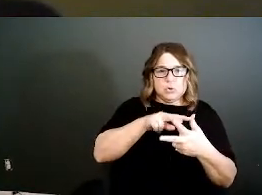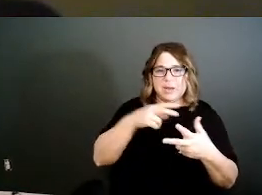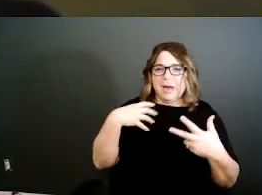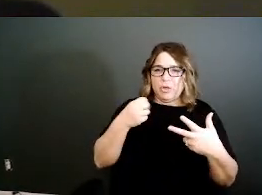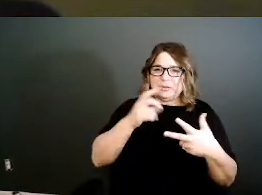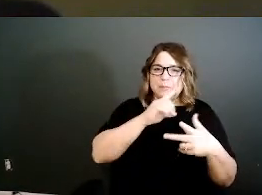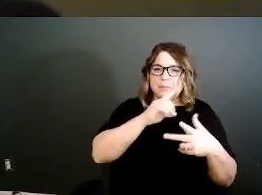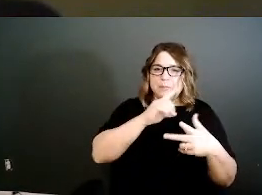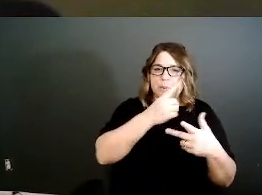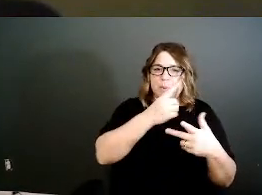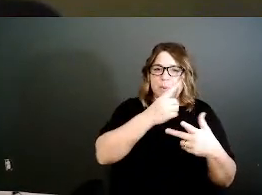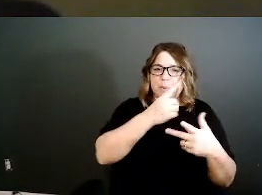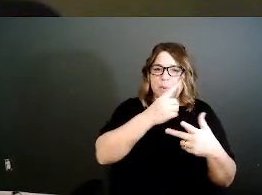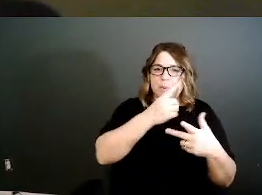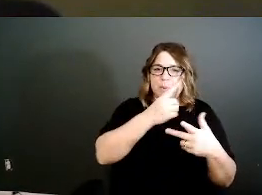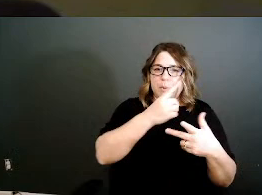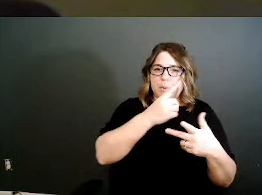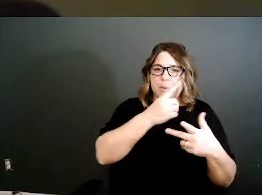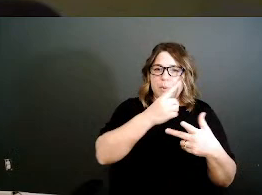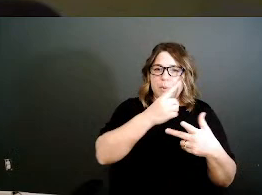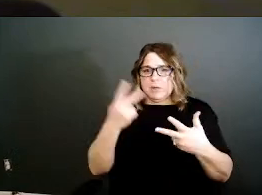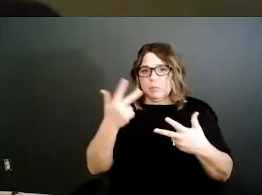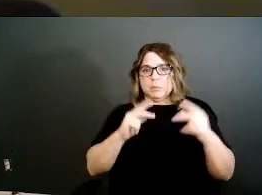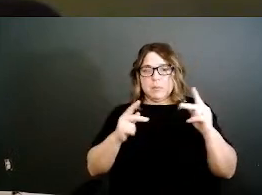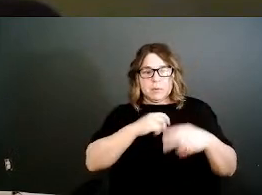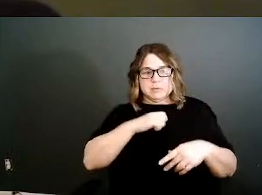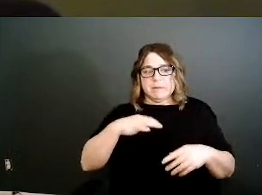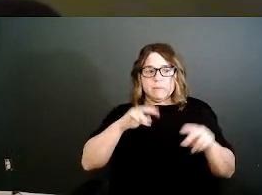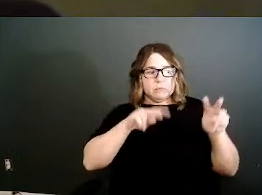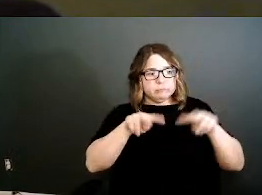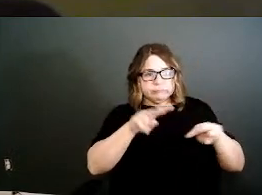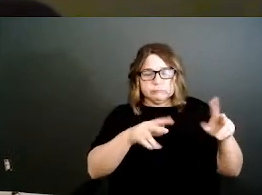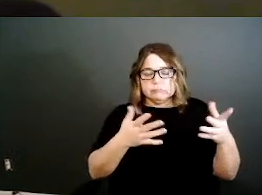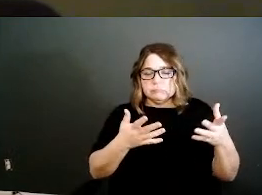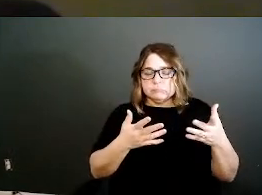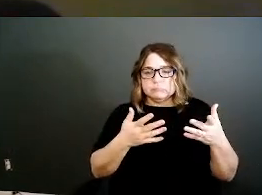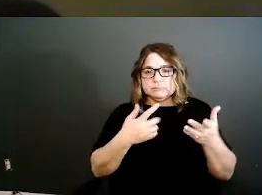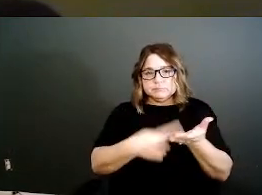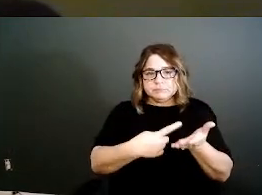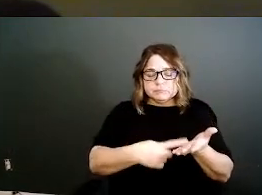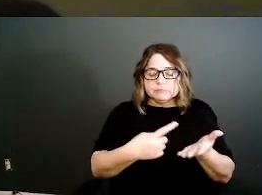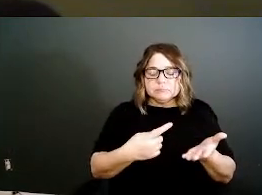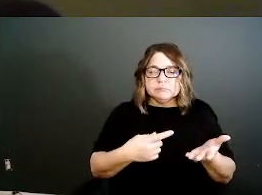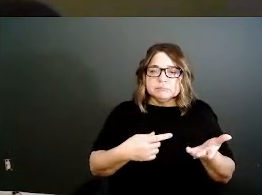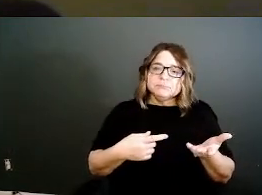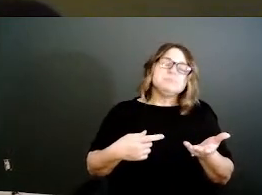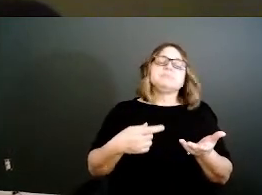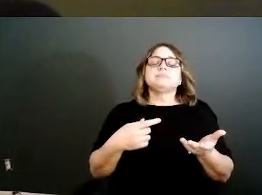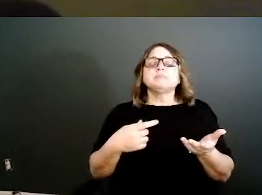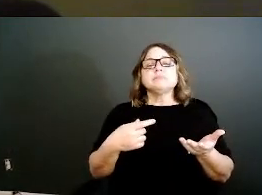NUMBER OF STAFF THAT ARE TRYING TO MANAGE VERY LARGE PROBLEM ACROSS THE CITY AND I AGREE WITH COUNCIL MEMBER OSMAN THAT IT NEEDS SIGNIFICANT IMPROVEMENT.